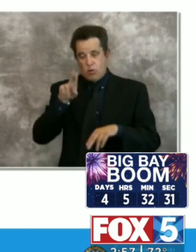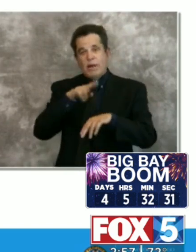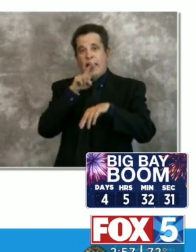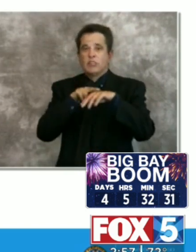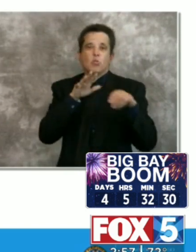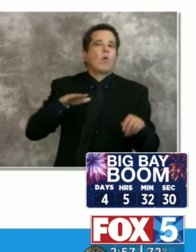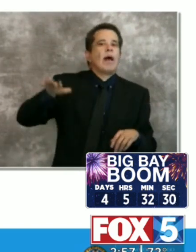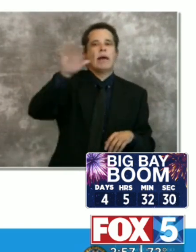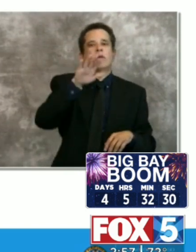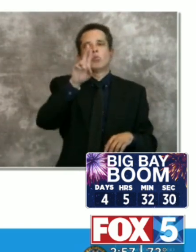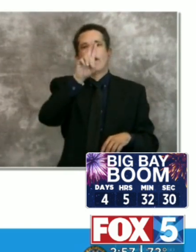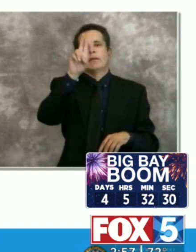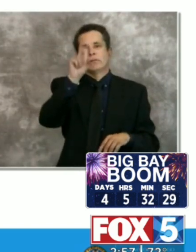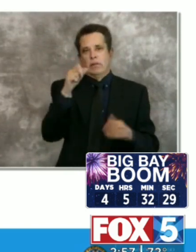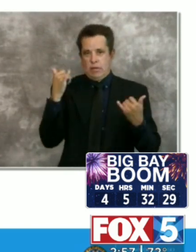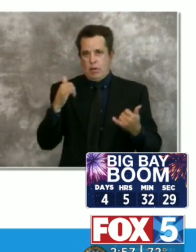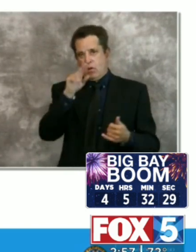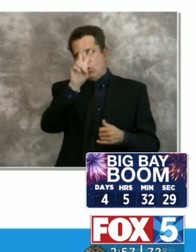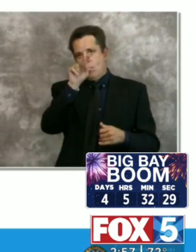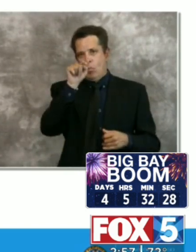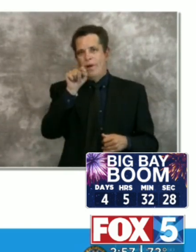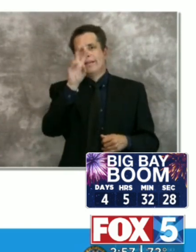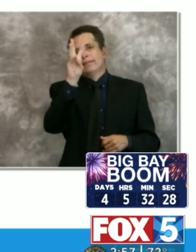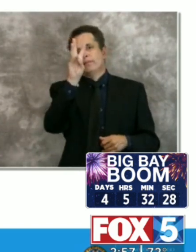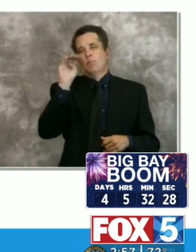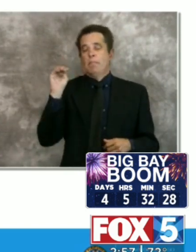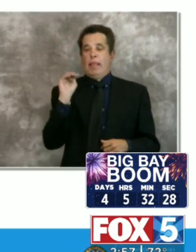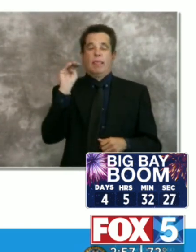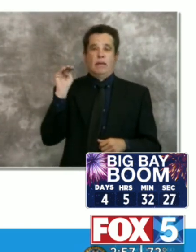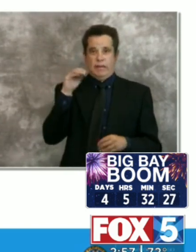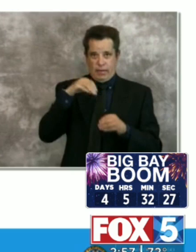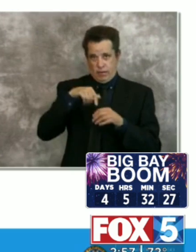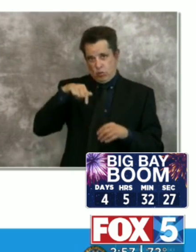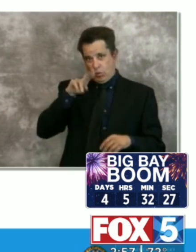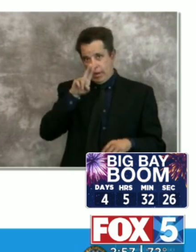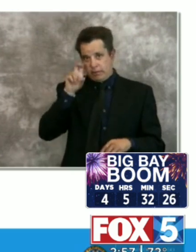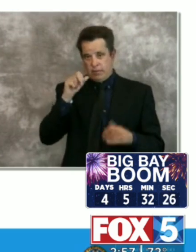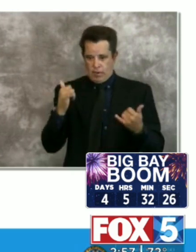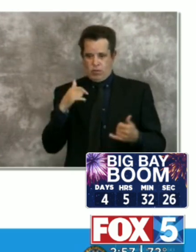MILLION. POSITIVE CASES. INCLUDING OVER 507,000 DEATHS.